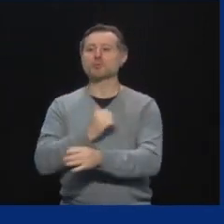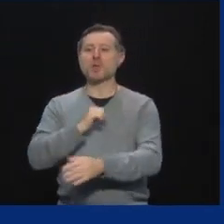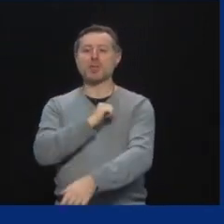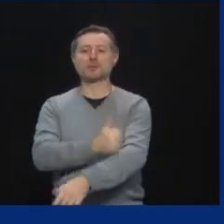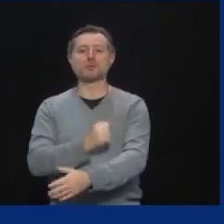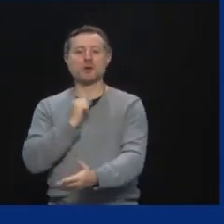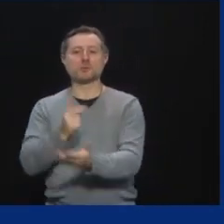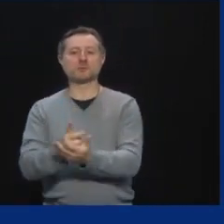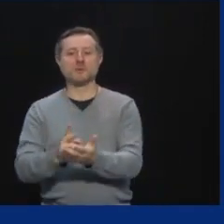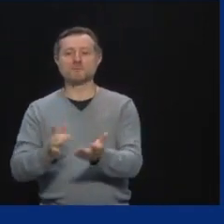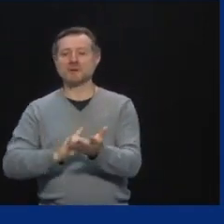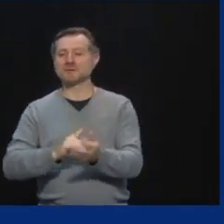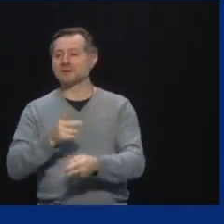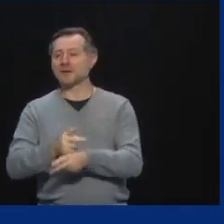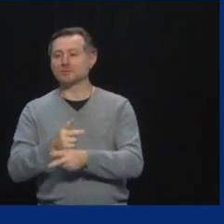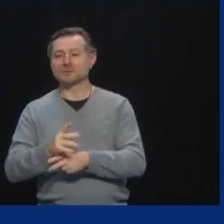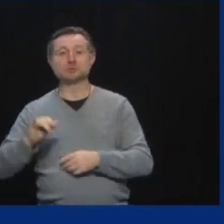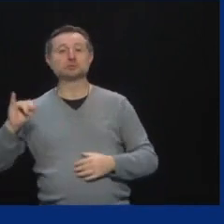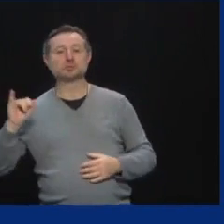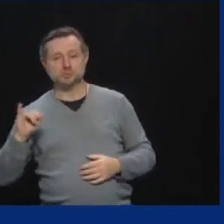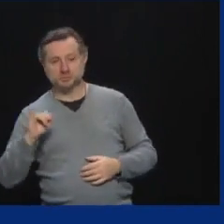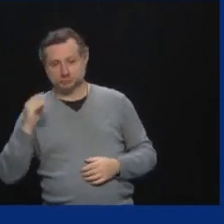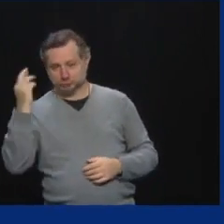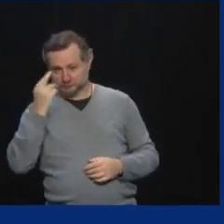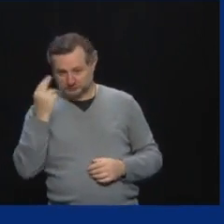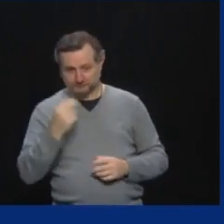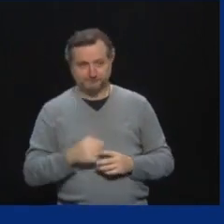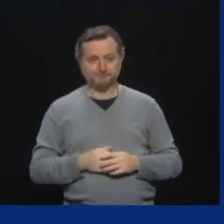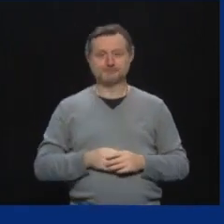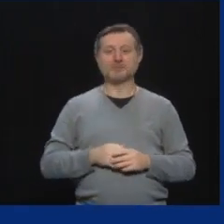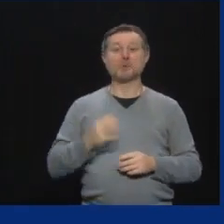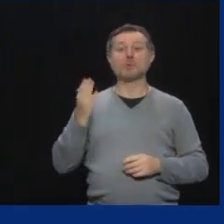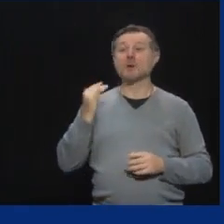matter? Because there are so many licensed health care professionals